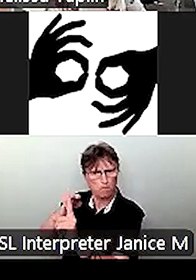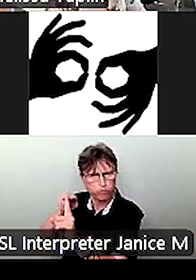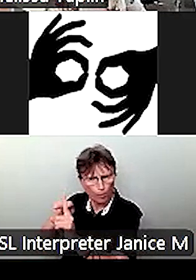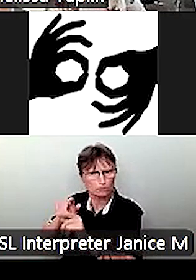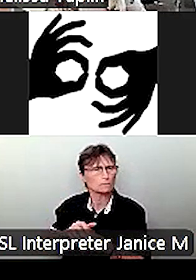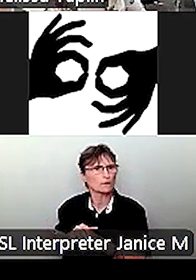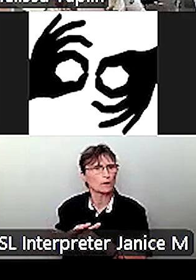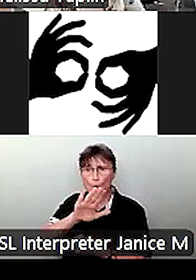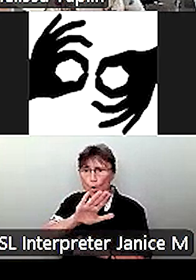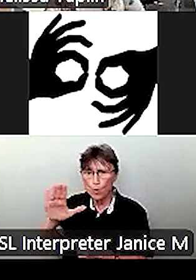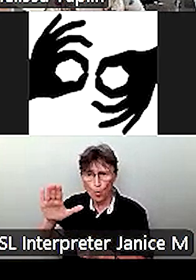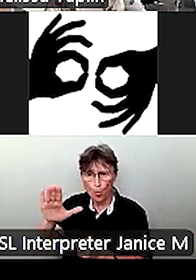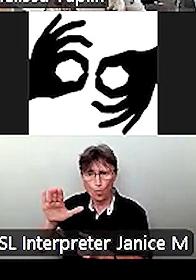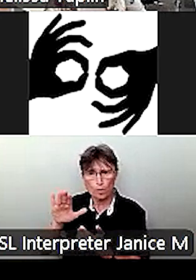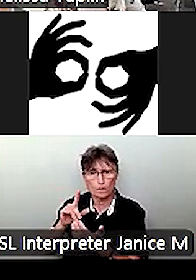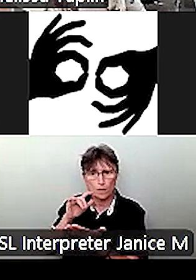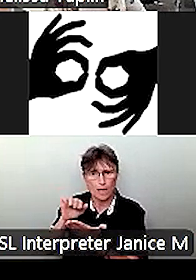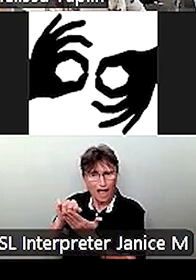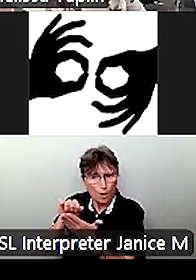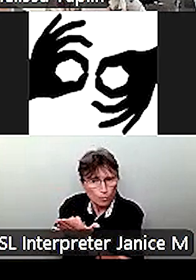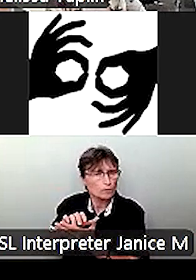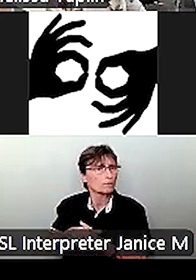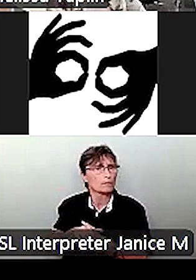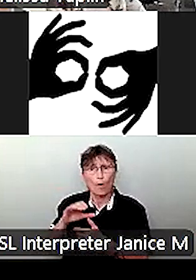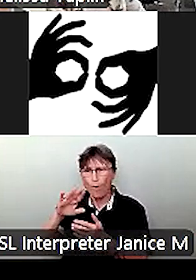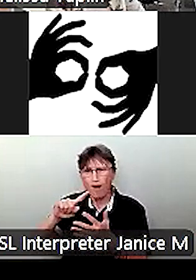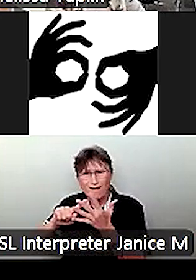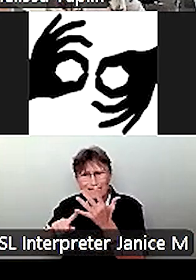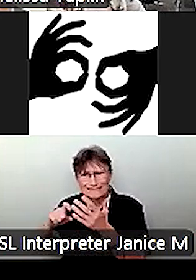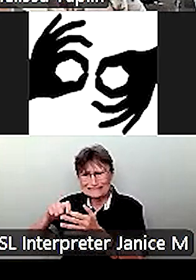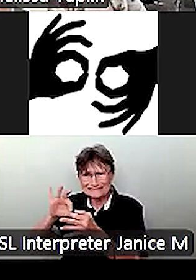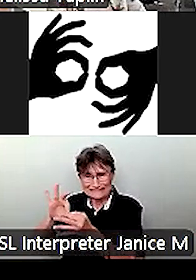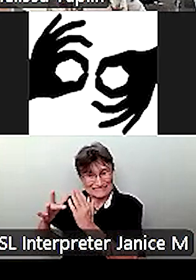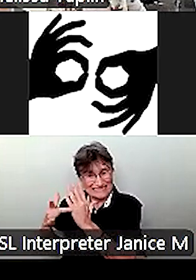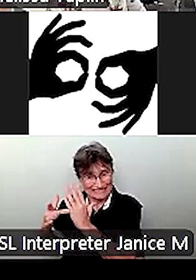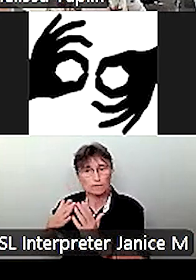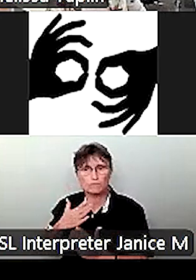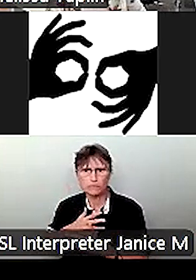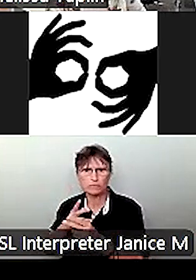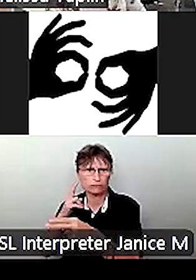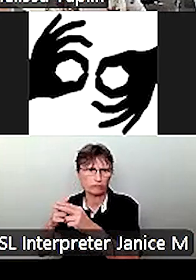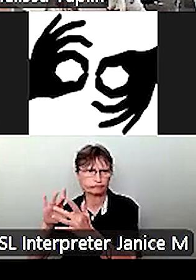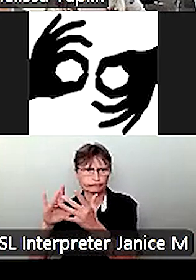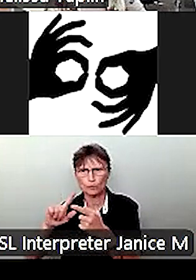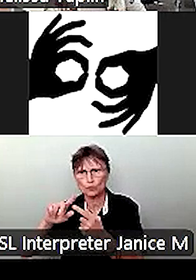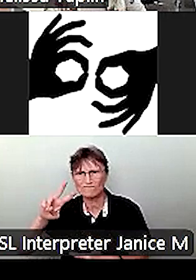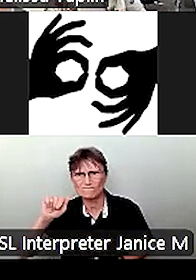please reach out to our Systems Lead, Van Chu, or our Community Investment Assistant,